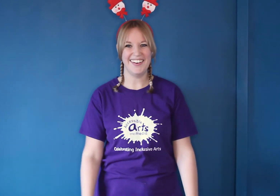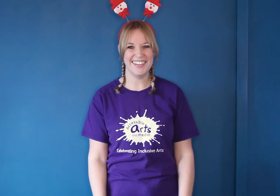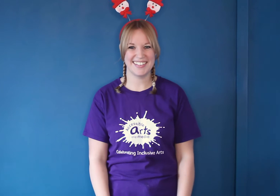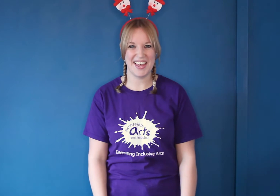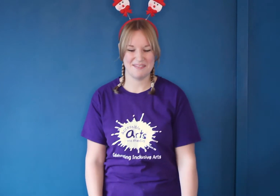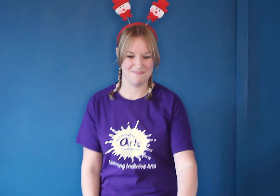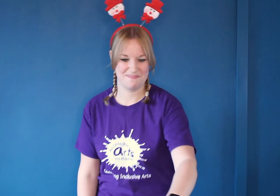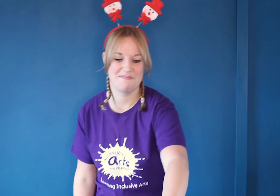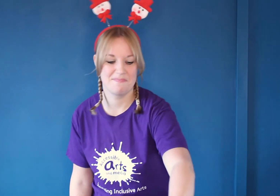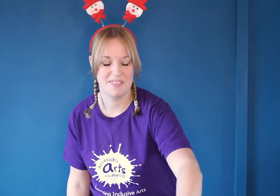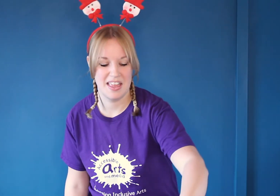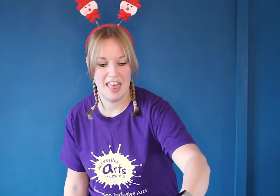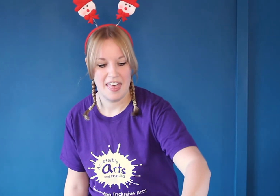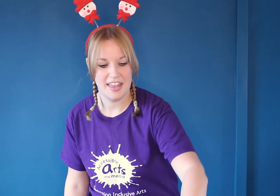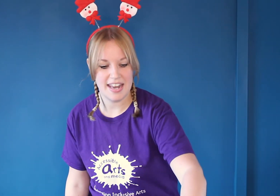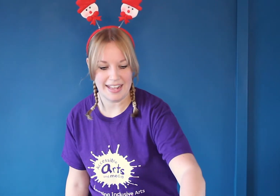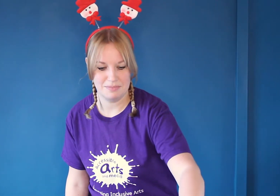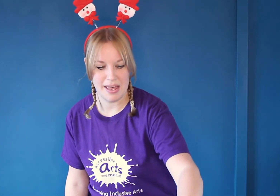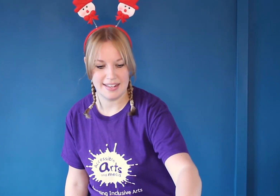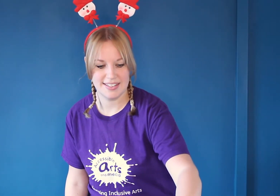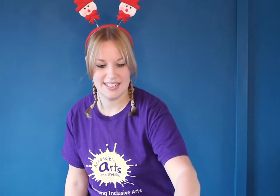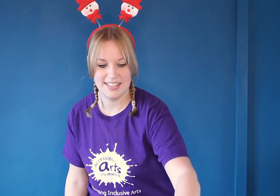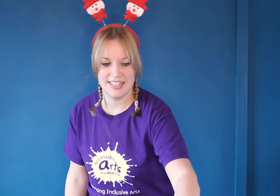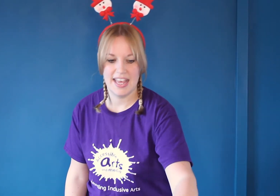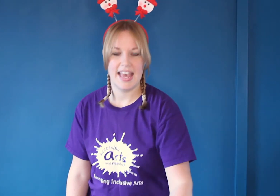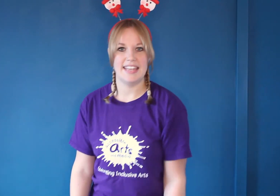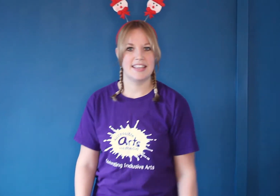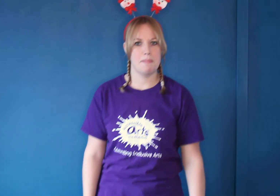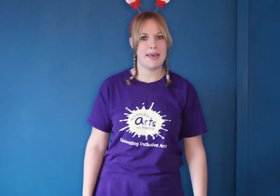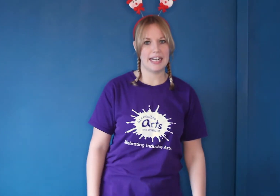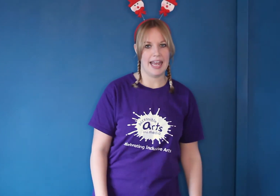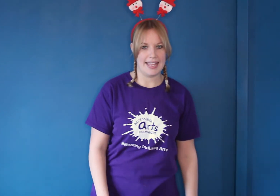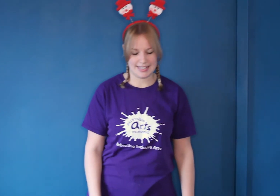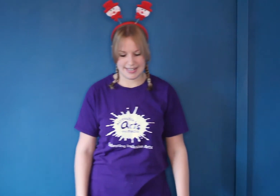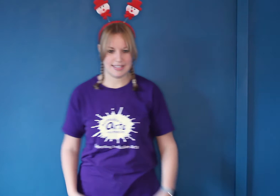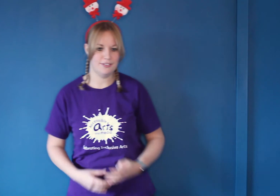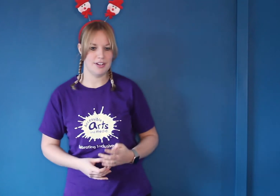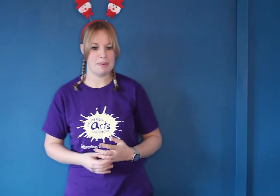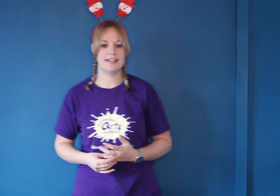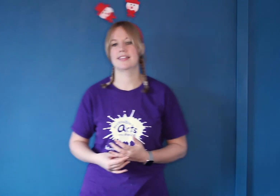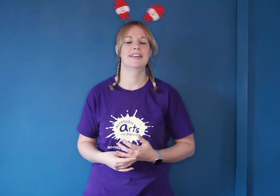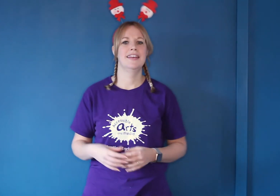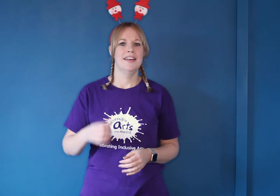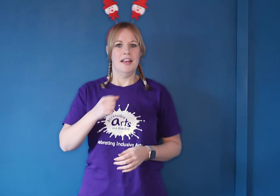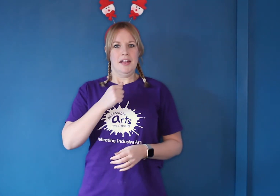Awesome! The next bit is the middle eight, it's the funny bit.